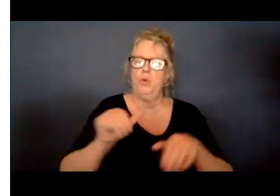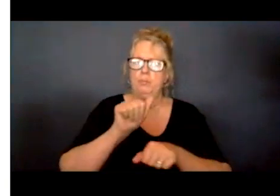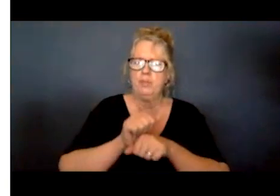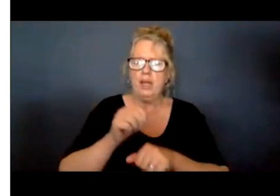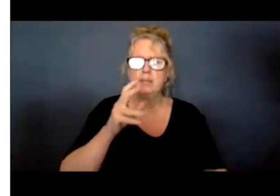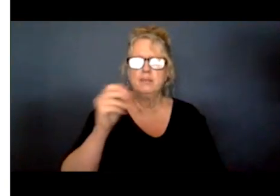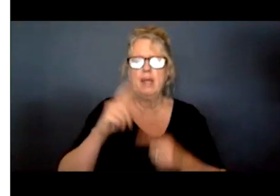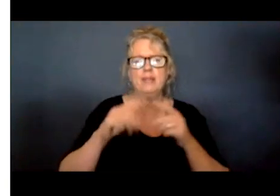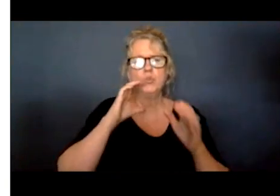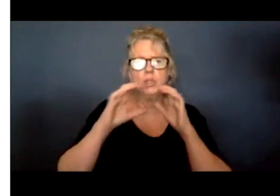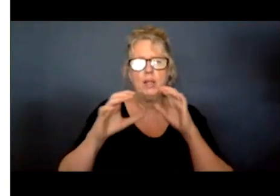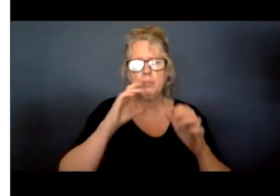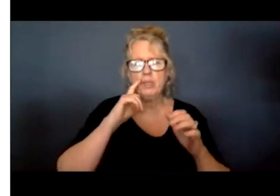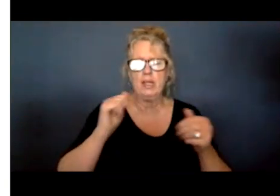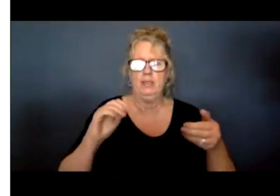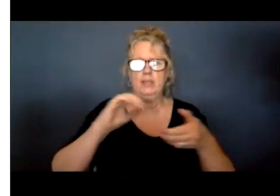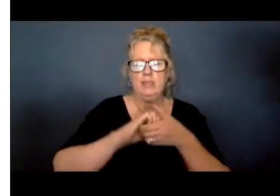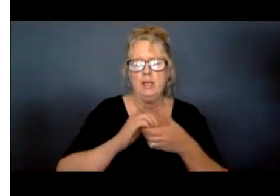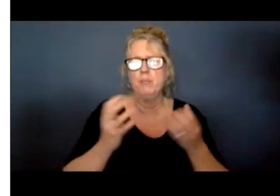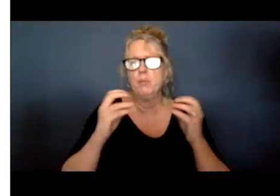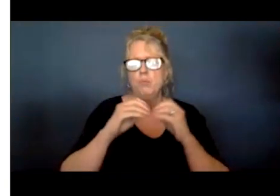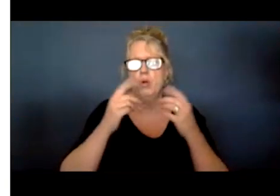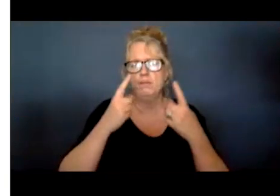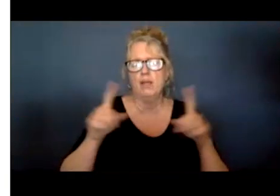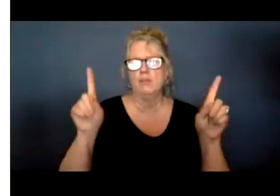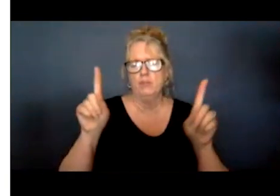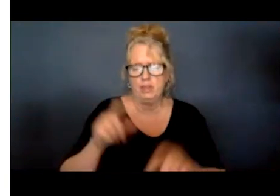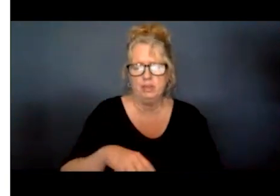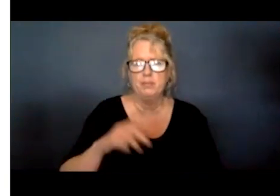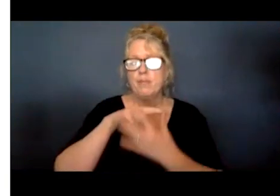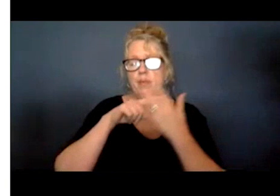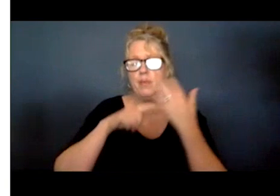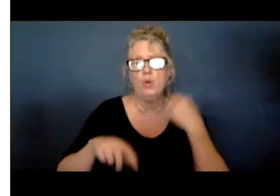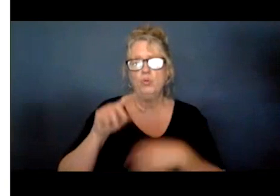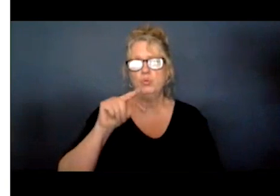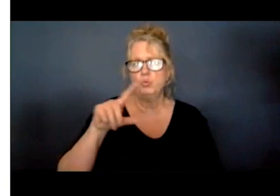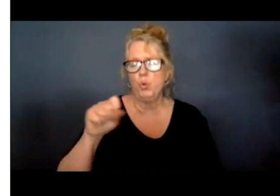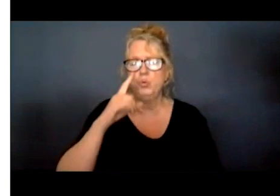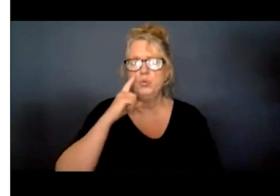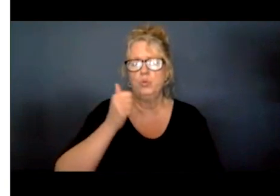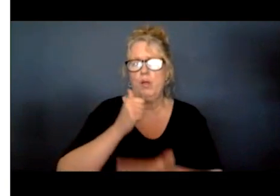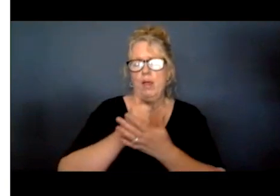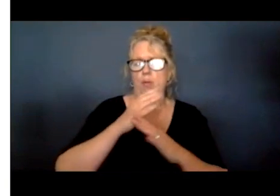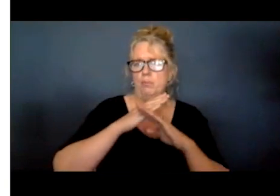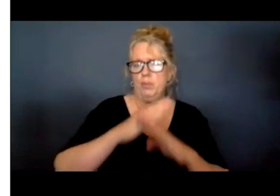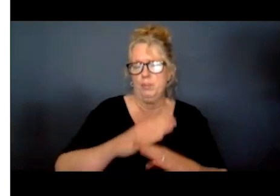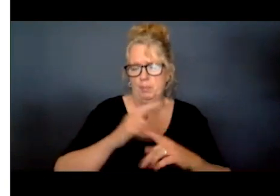and collaborate more effectively. These tools help remove barriers and promote independence,